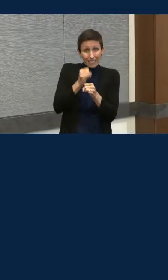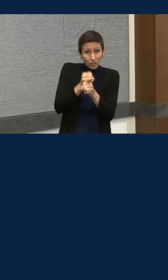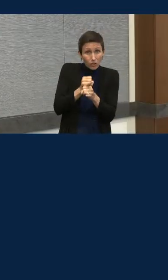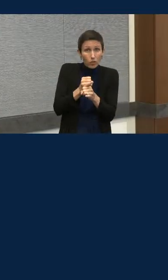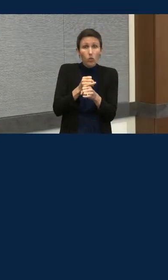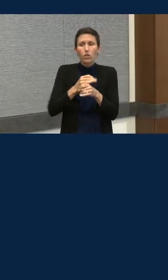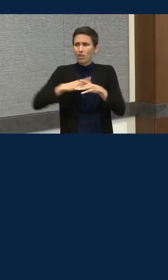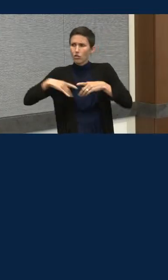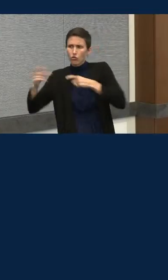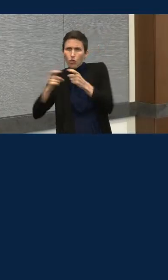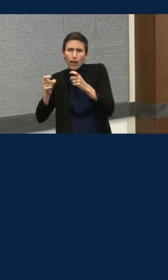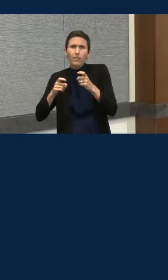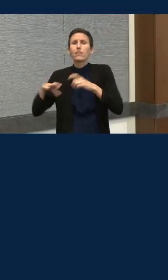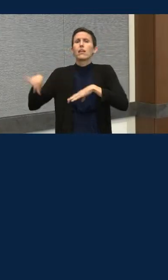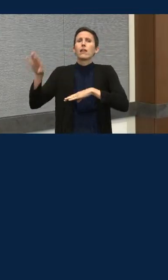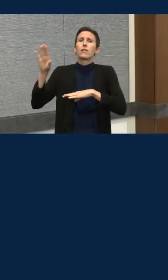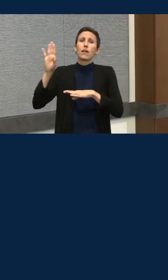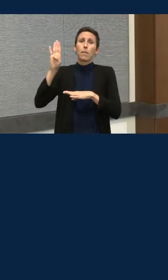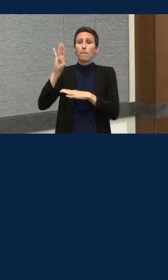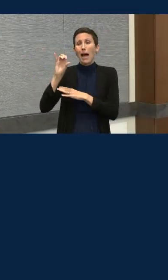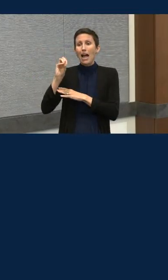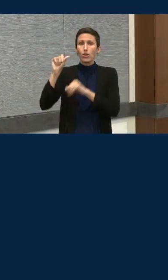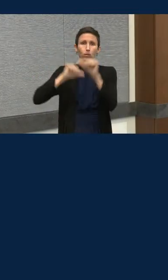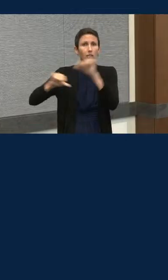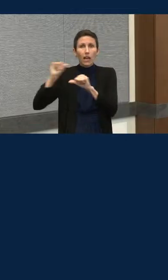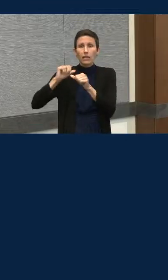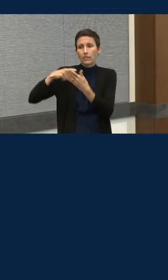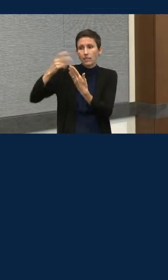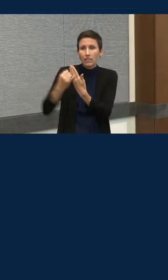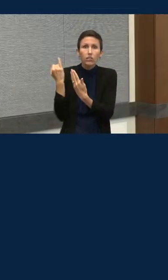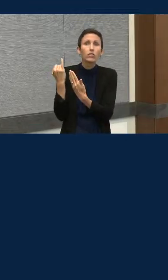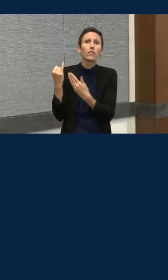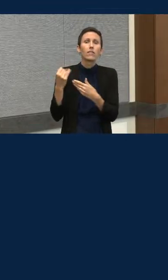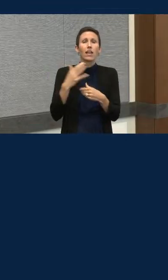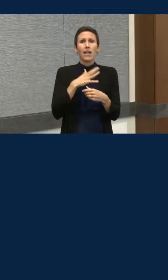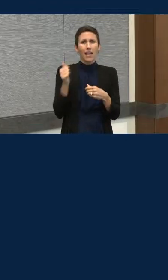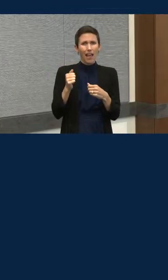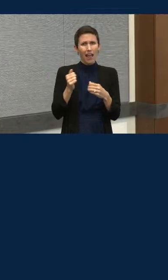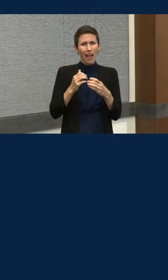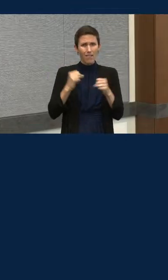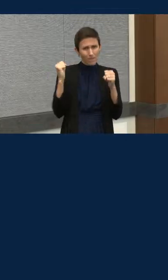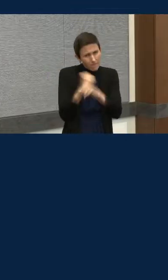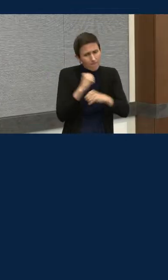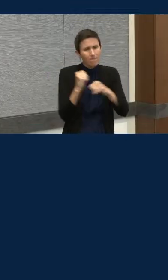Initiative, and championing